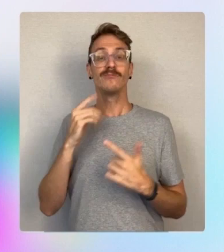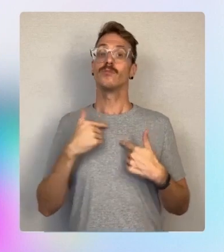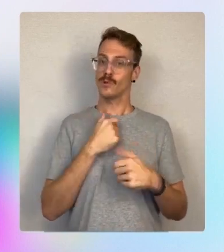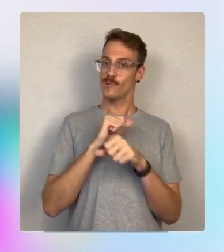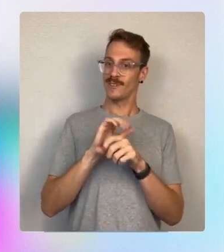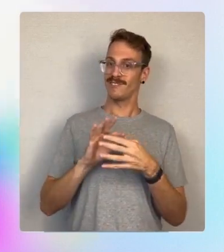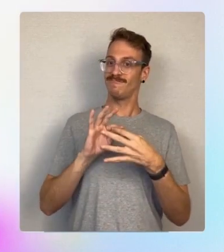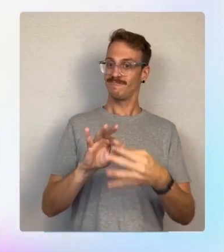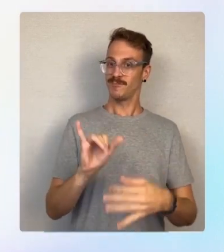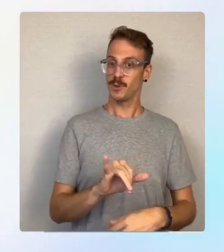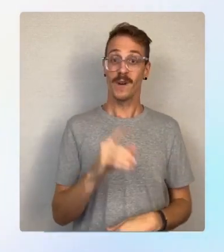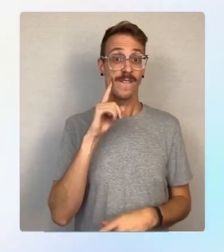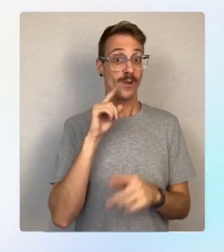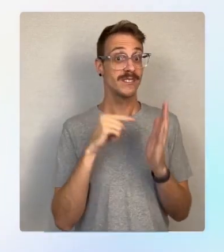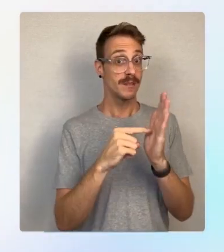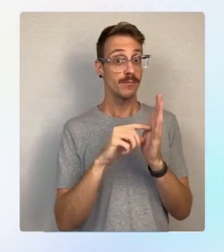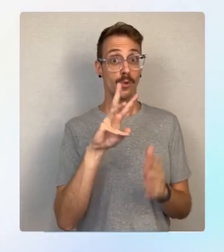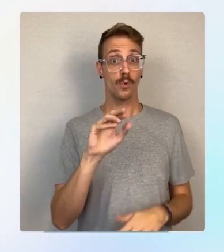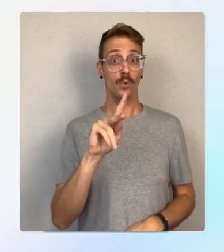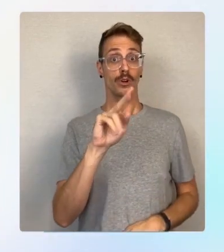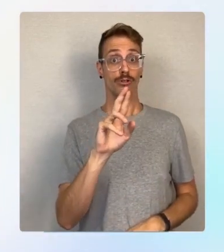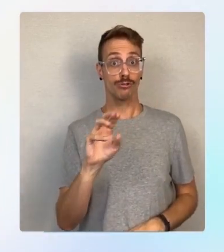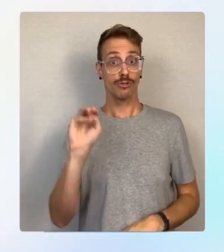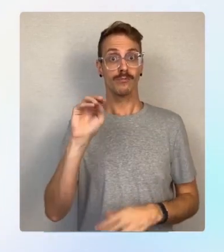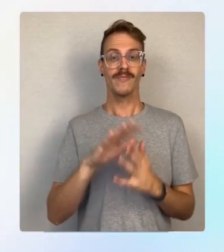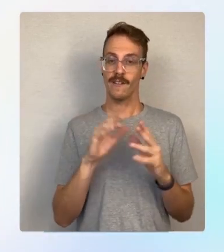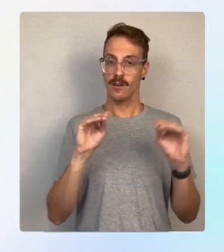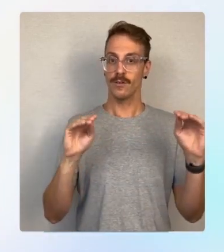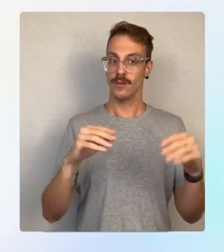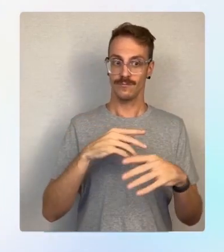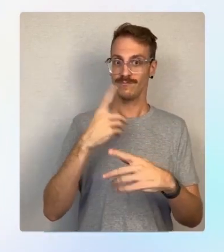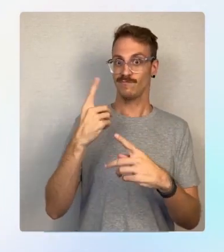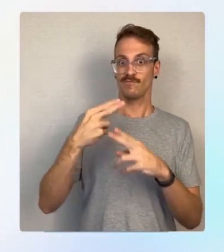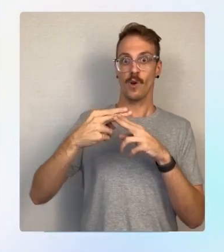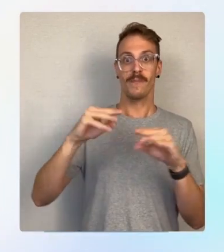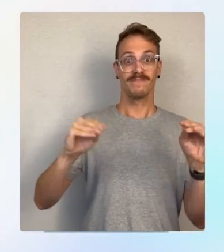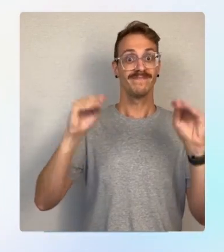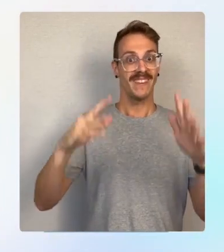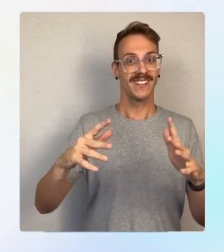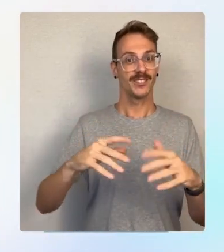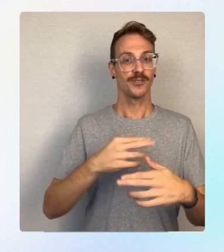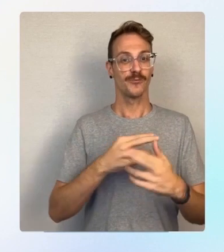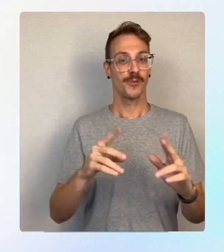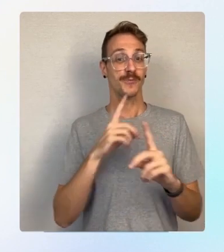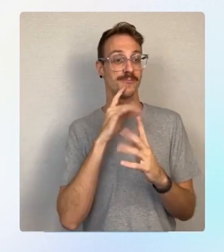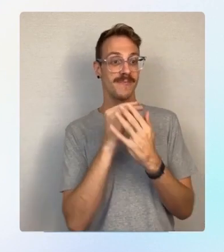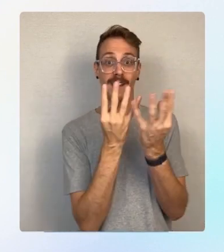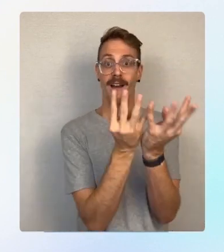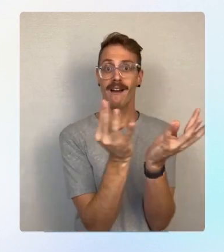For example, Workrooms has a project we call Magic Room to make collaboration engaging and productive.